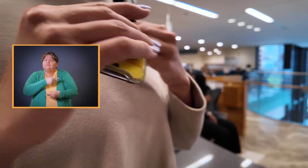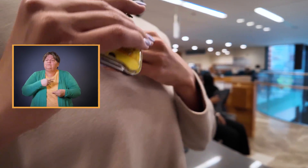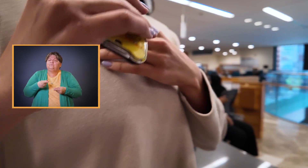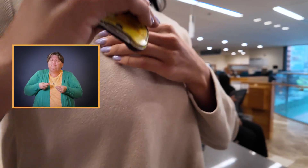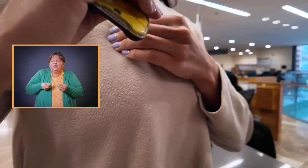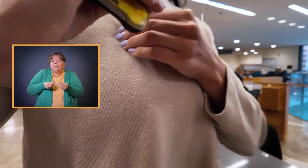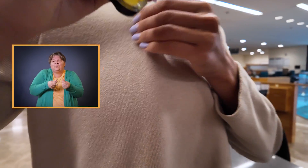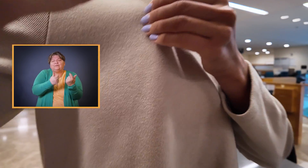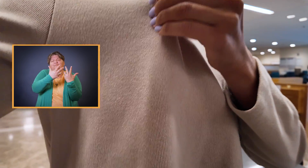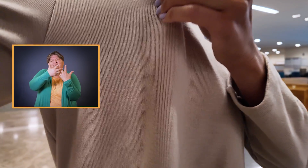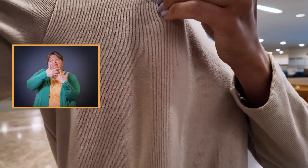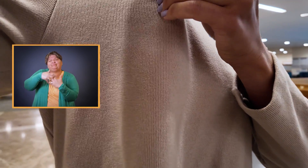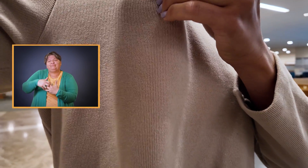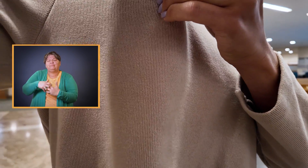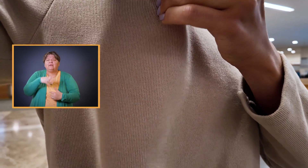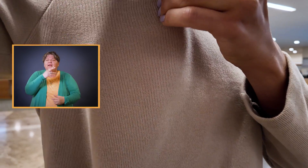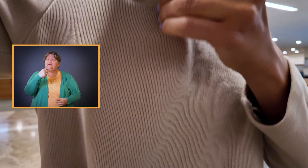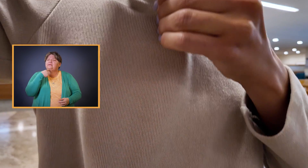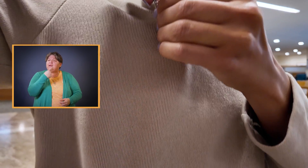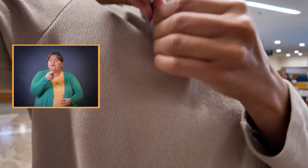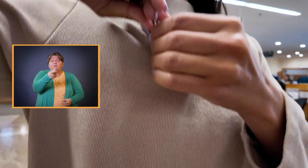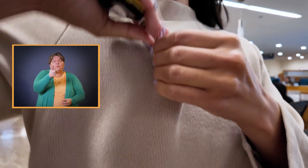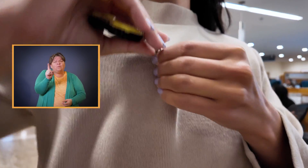And it also helps us with patient flow.